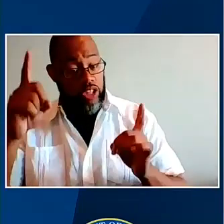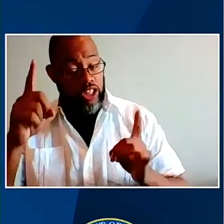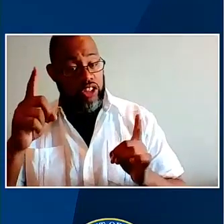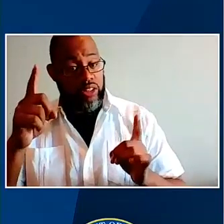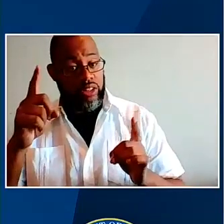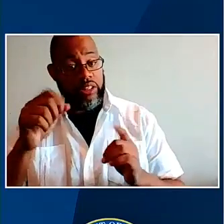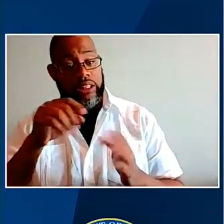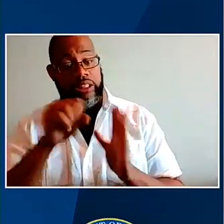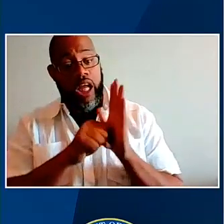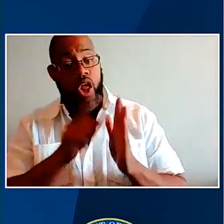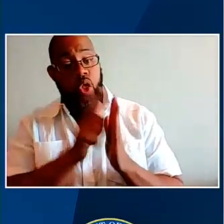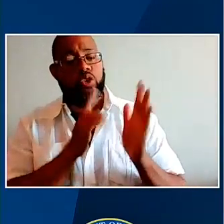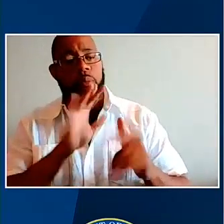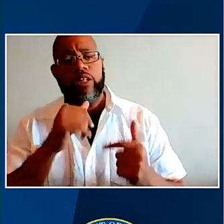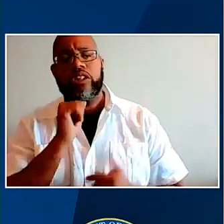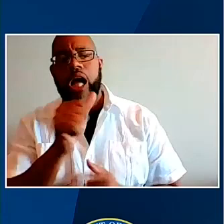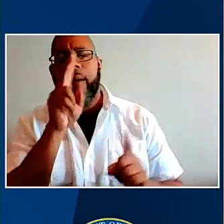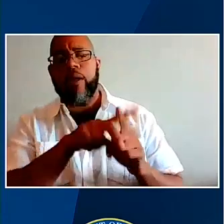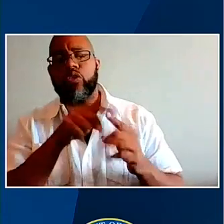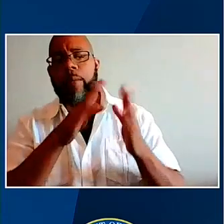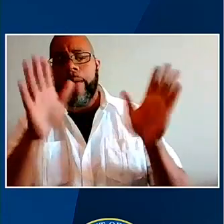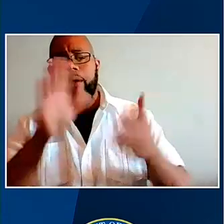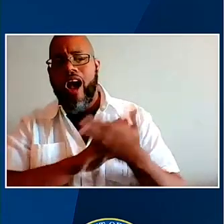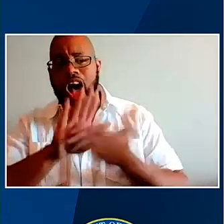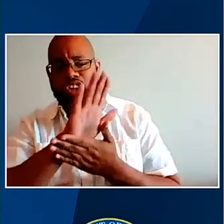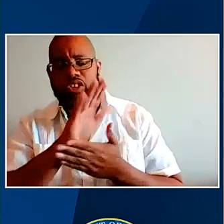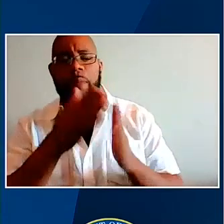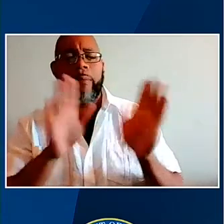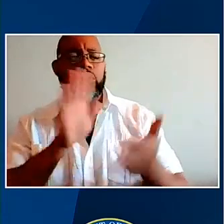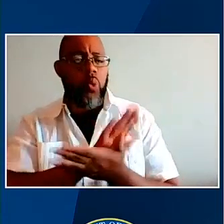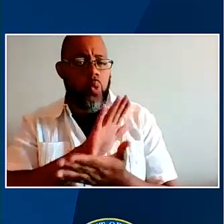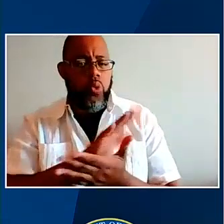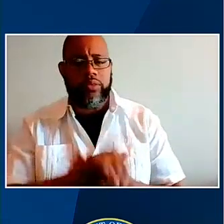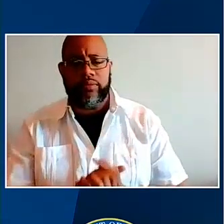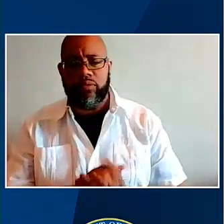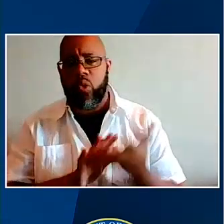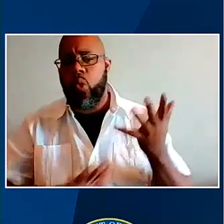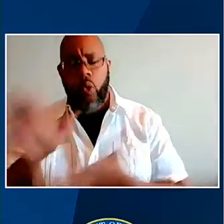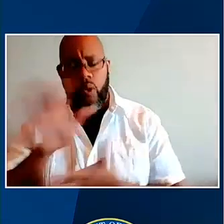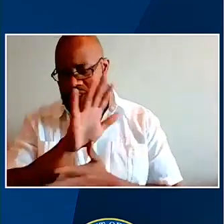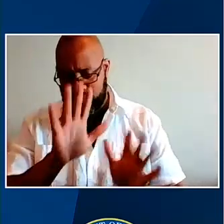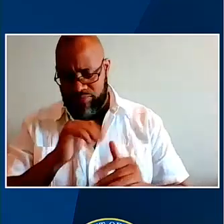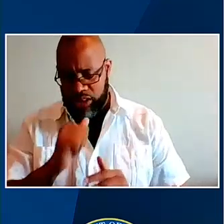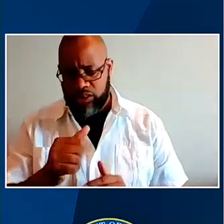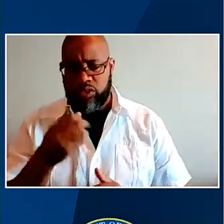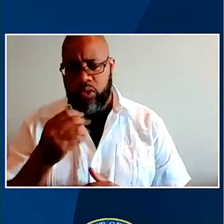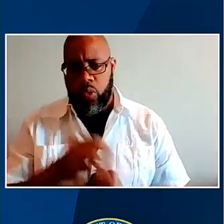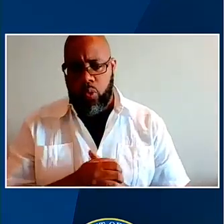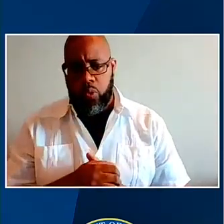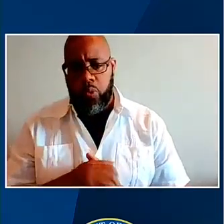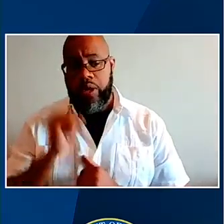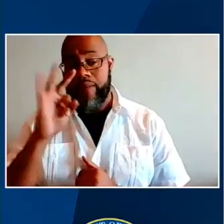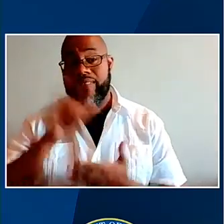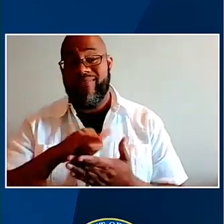talking about do not apply to public colleges or public schools across the board. So if this kind of provision was